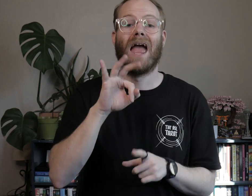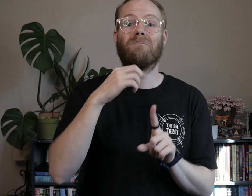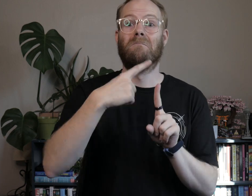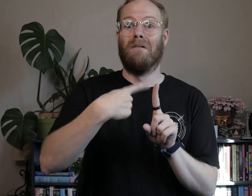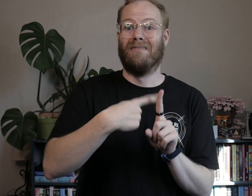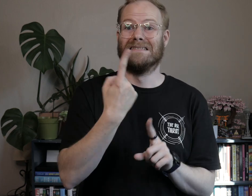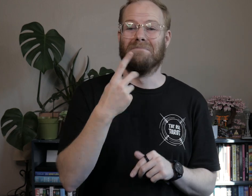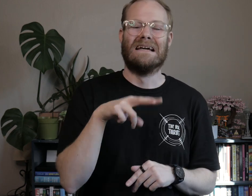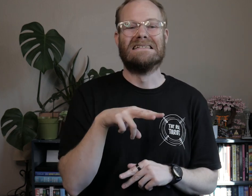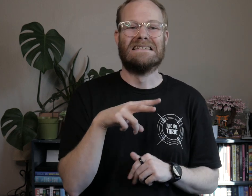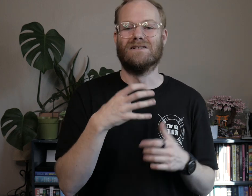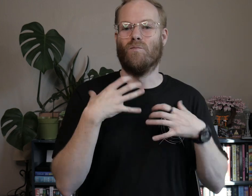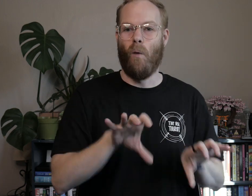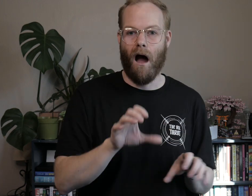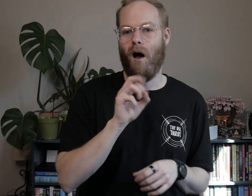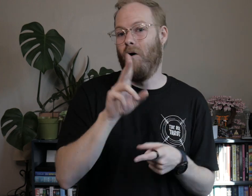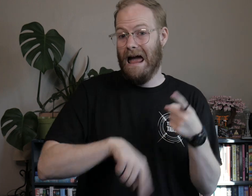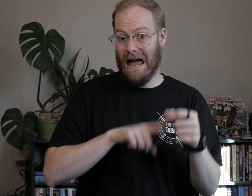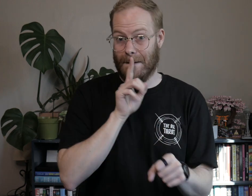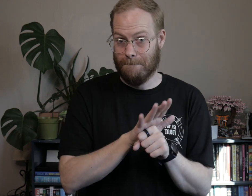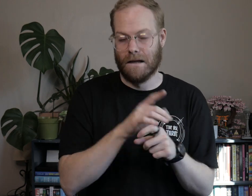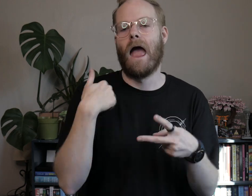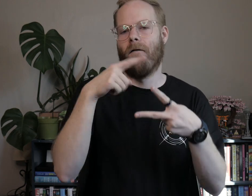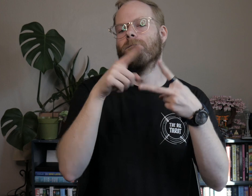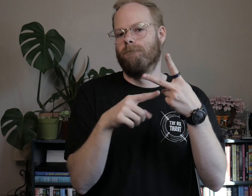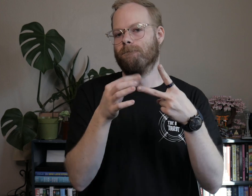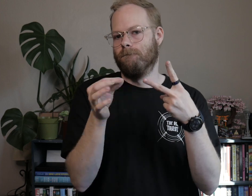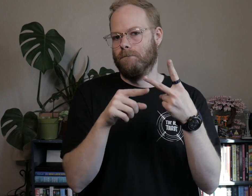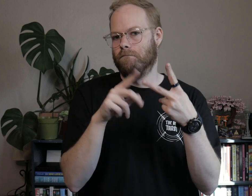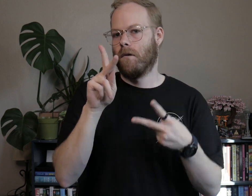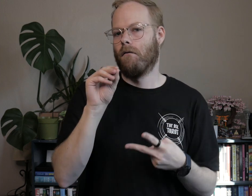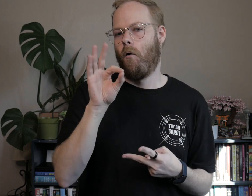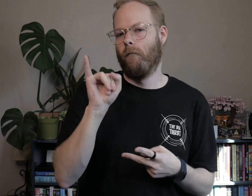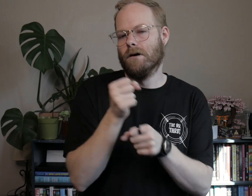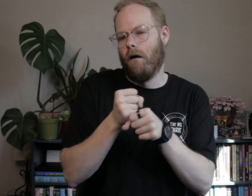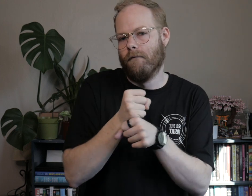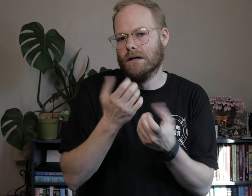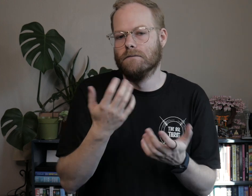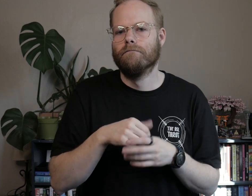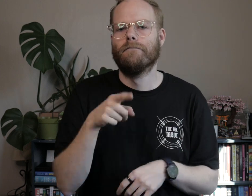If monthly is something you don’t want to or can’t commit to, I have Ko-fi.